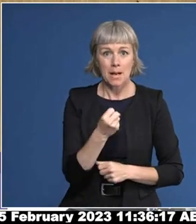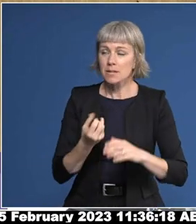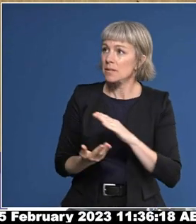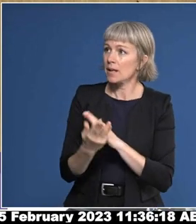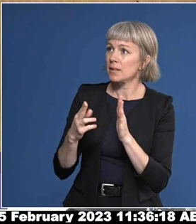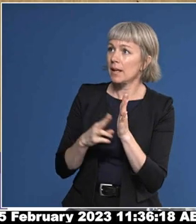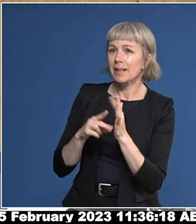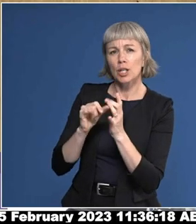I would agree.